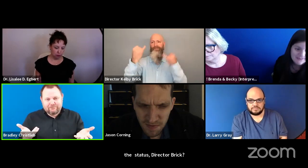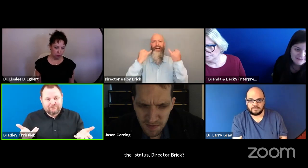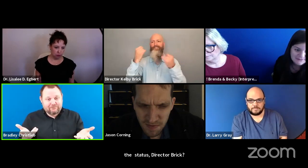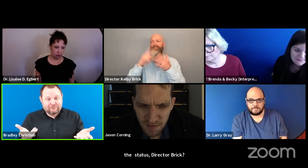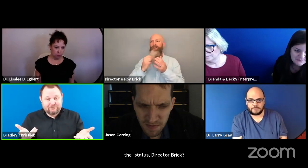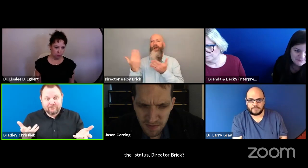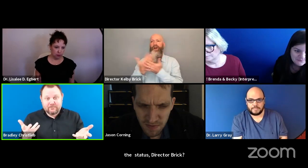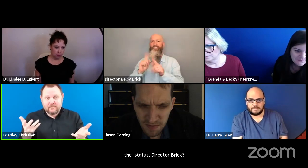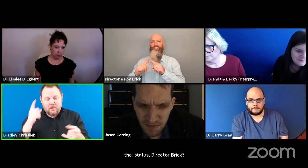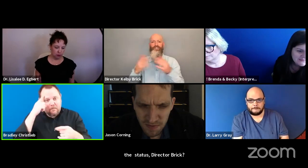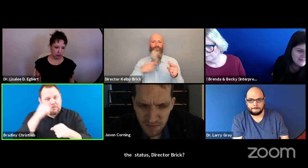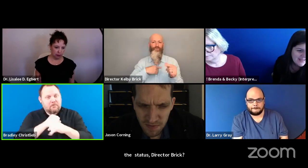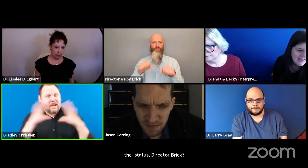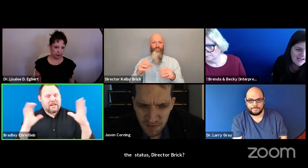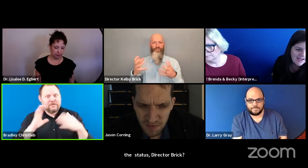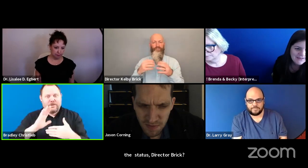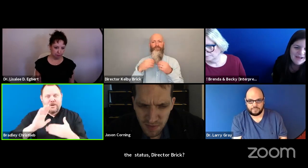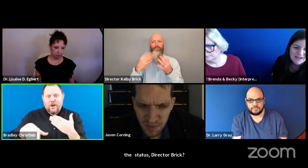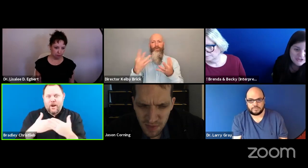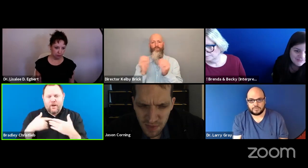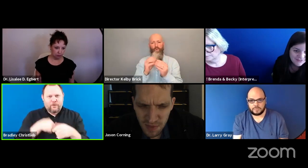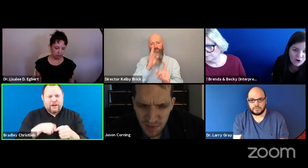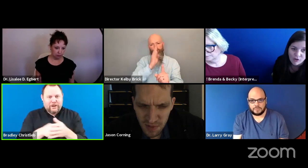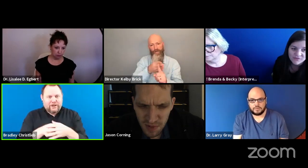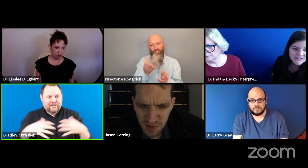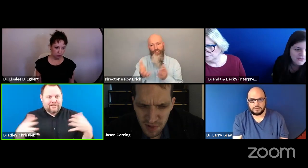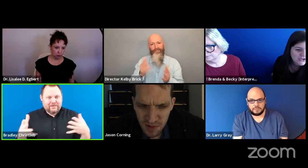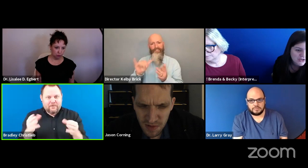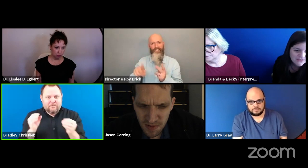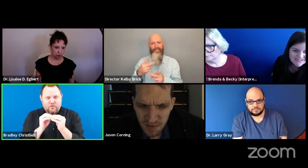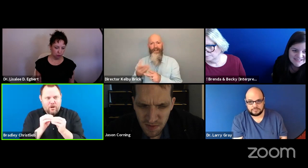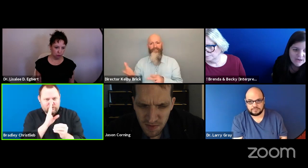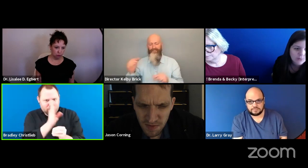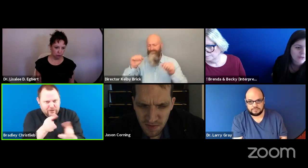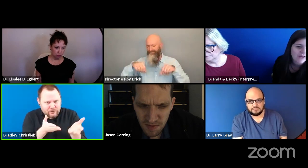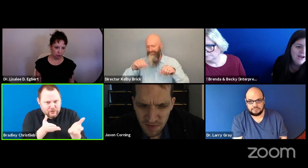I could imagine all of the different services that I would provide.